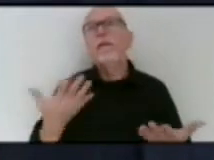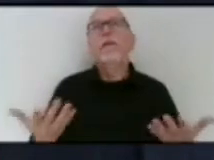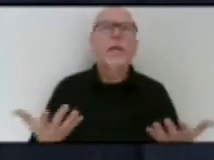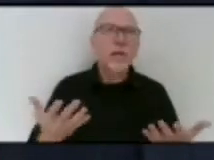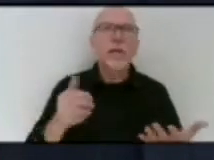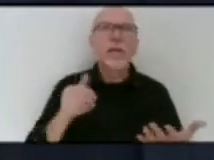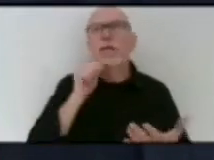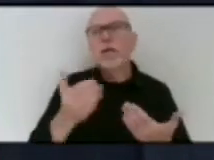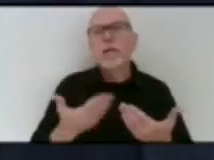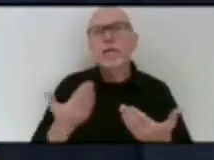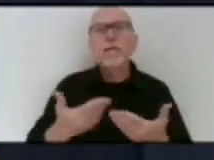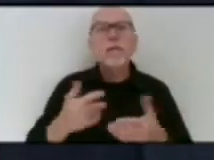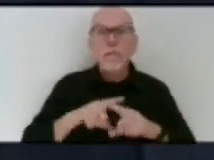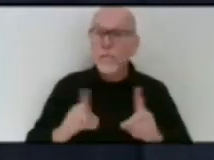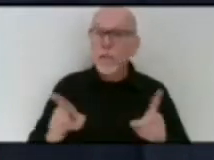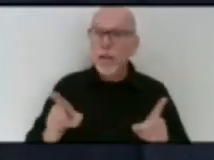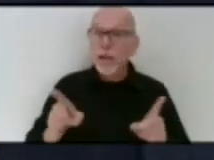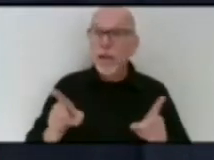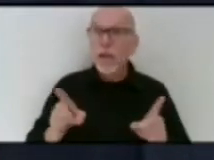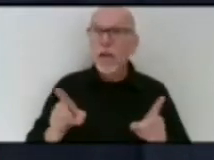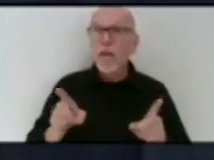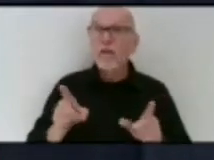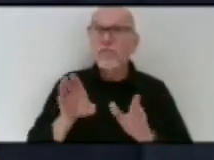happens to be the most inexpensive way to help his well.